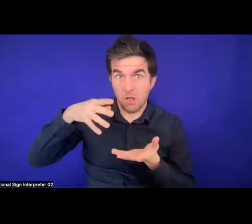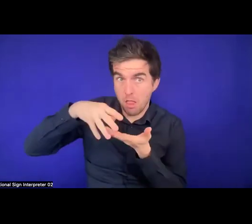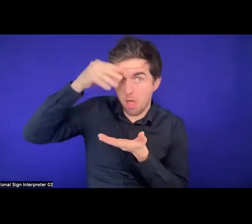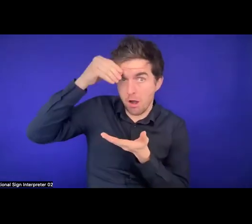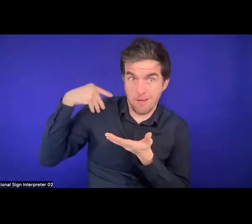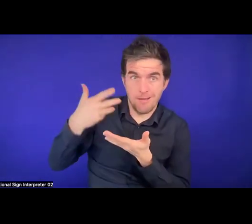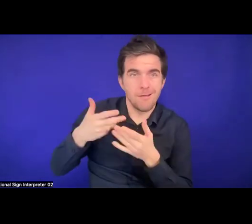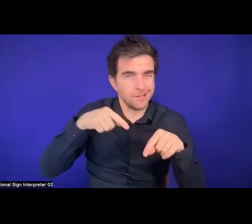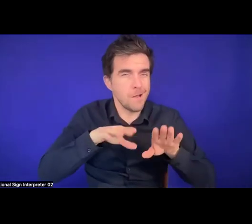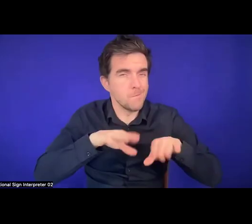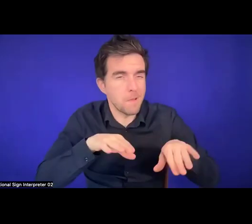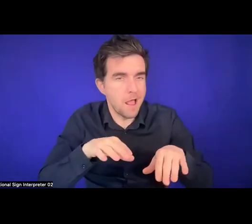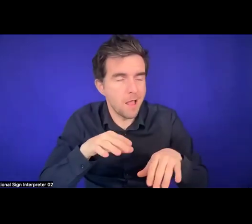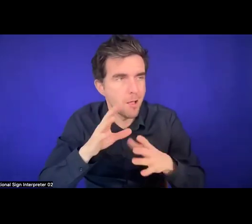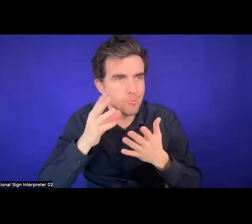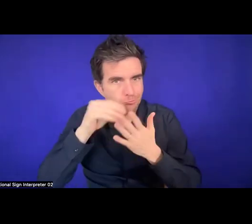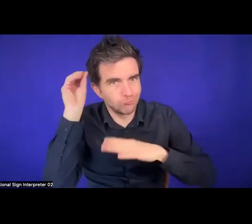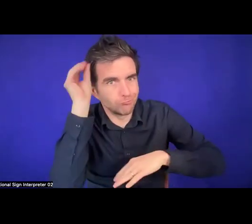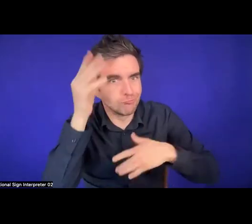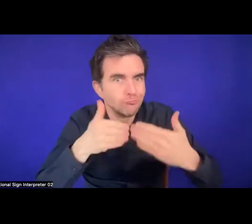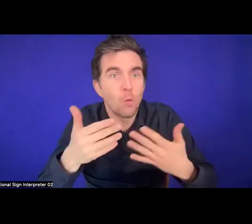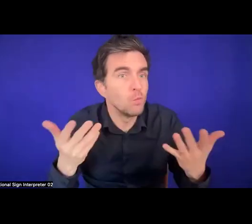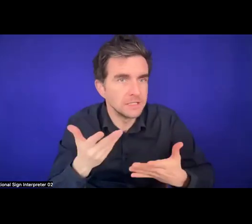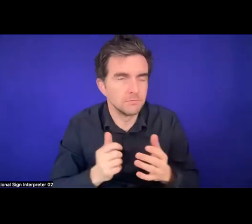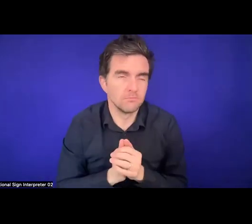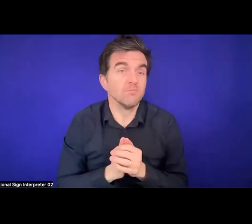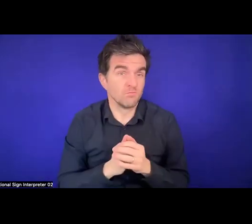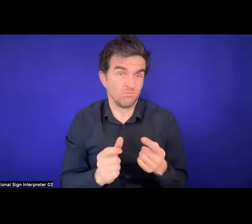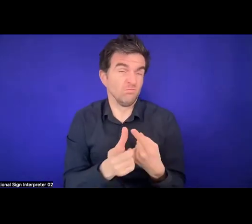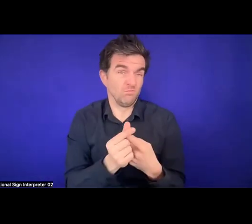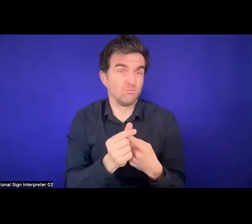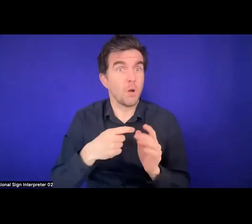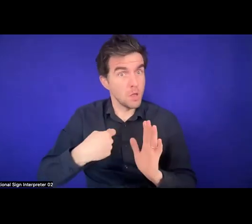curious, interested and passionate about. You need to explain why this research is